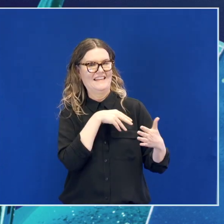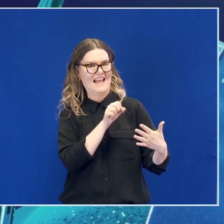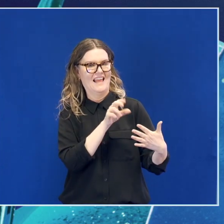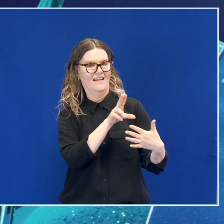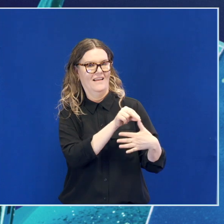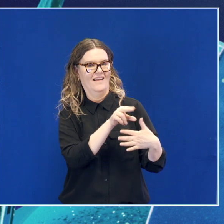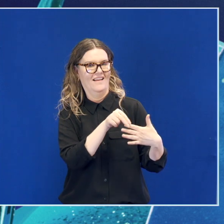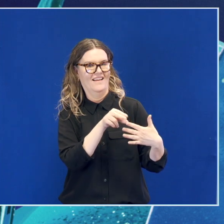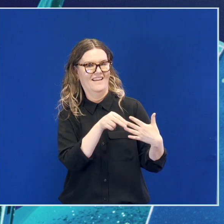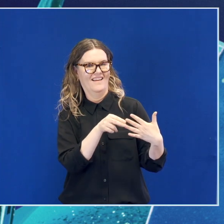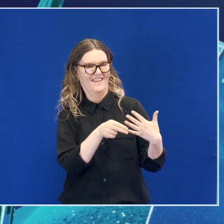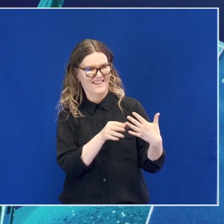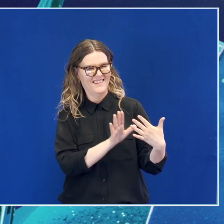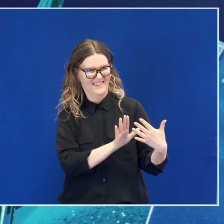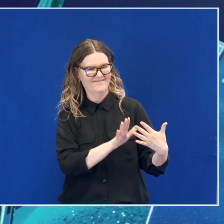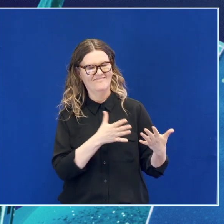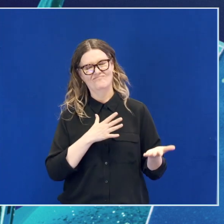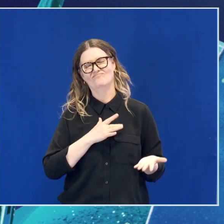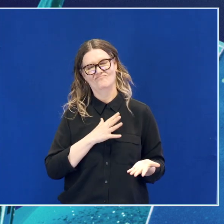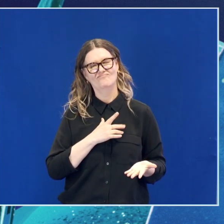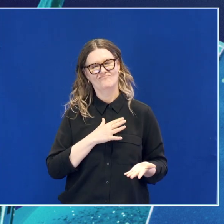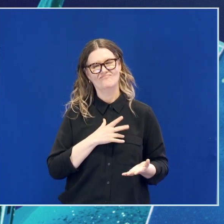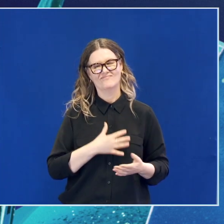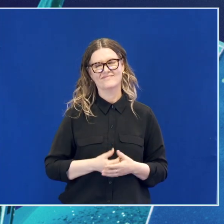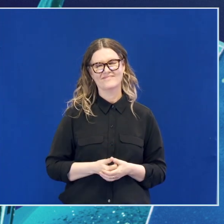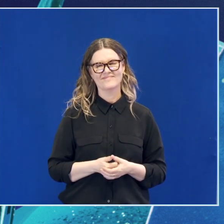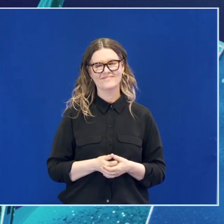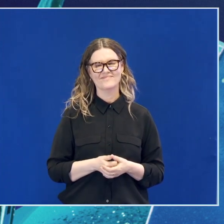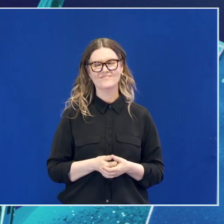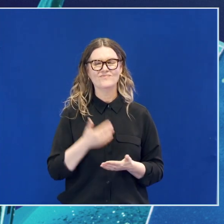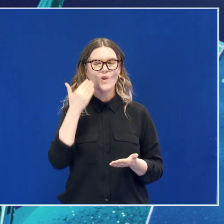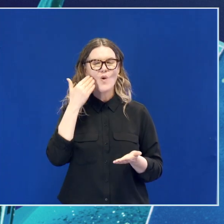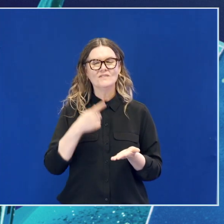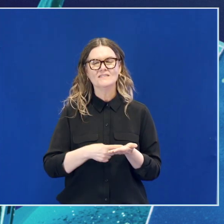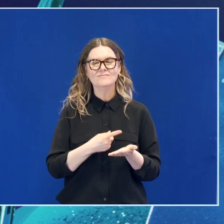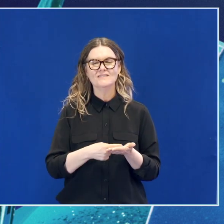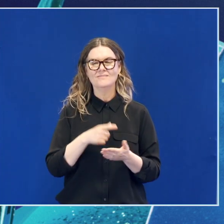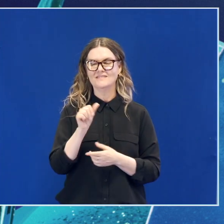at all information that's available via the web. And it's doing something very specific, and I'm going